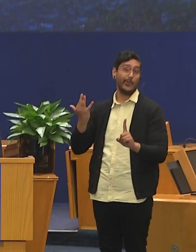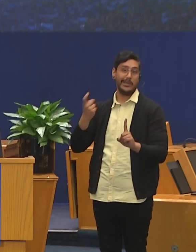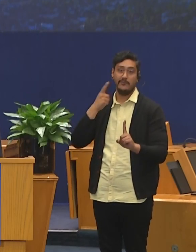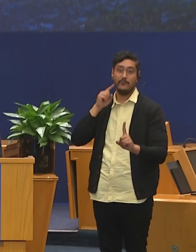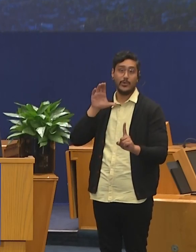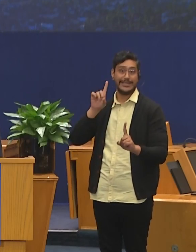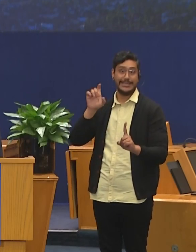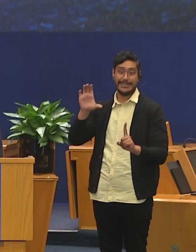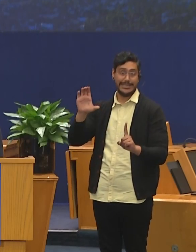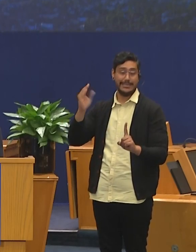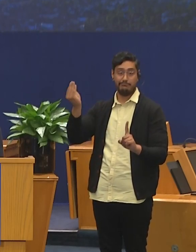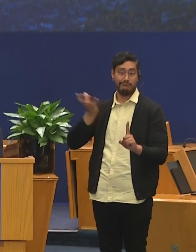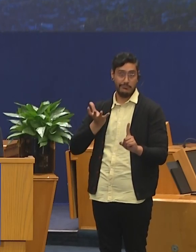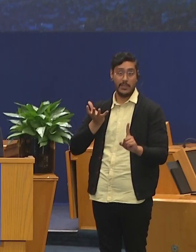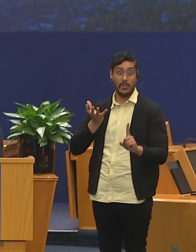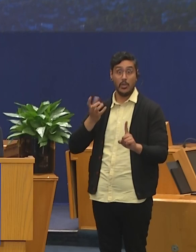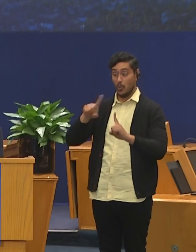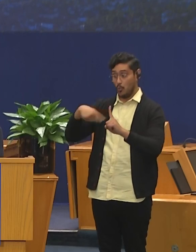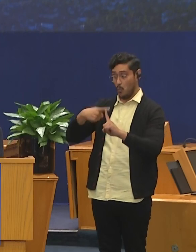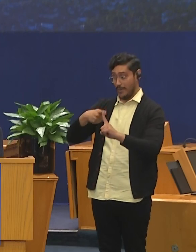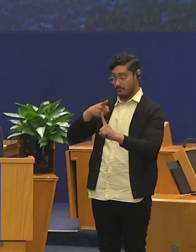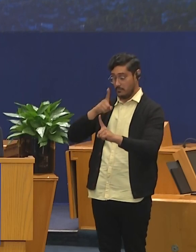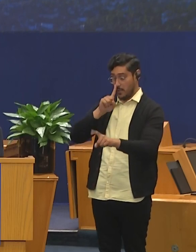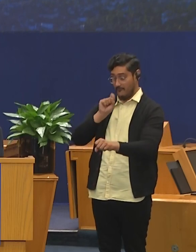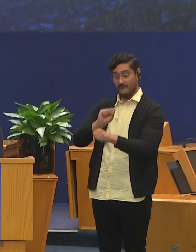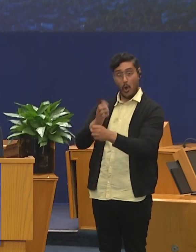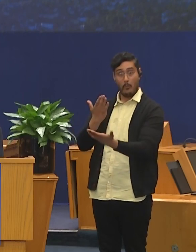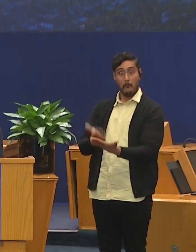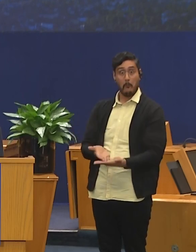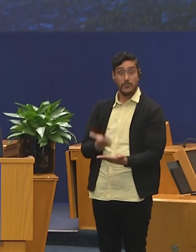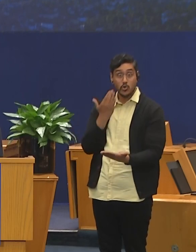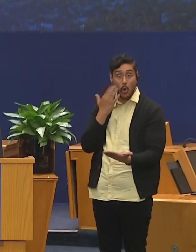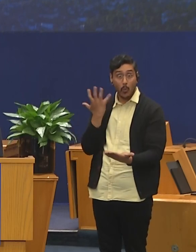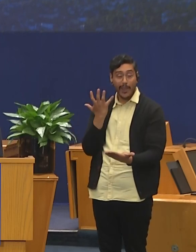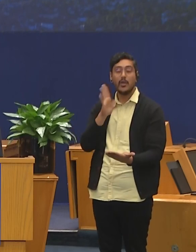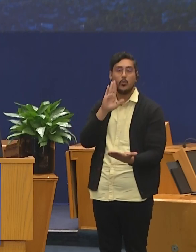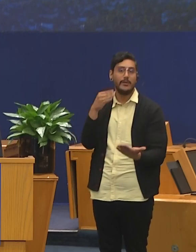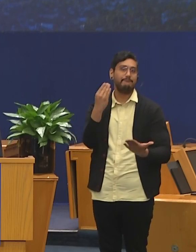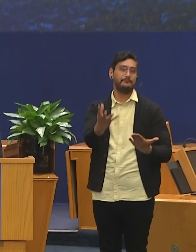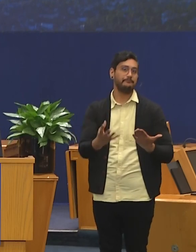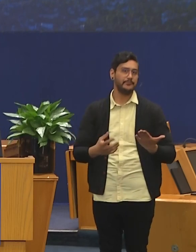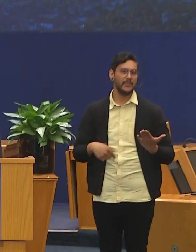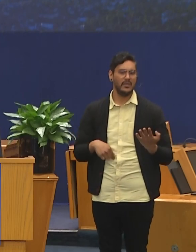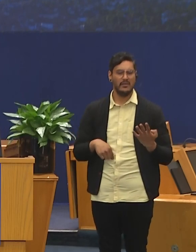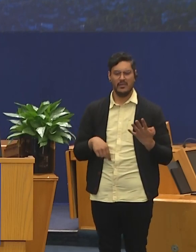LANCASTER. AND WITNESS WE HAVE A CONFIRMED DIAGNOSIS FOR DEATH, I'LL ALSO